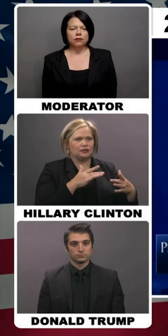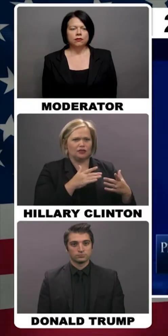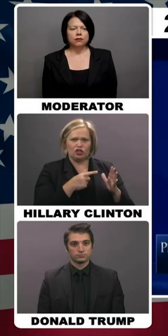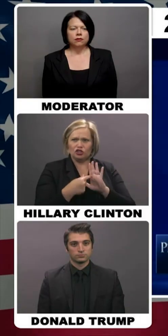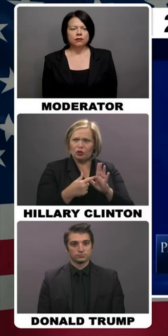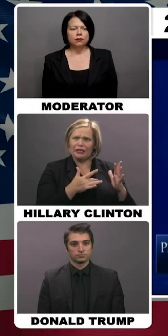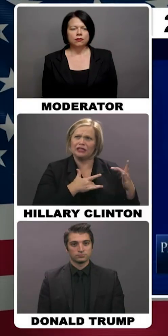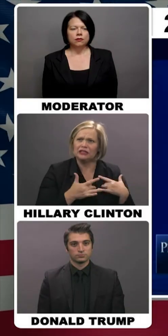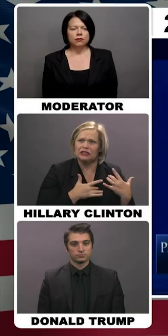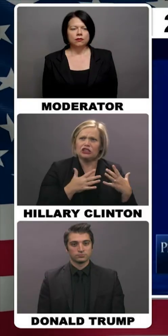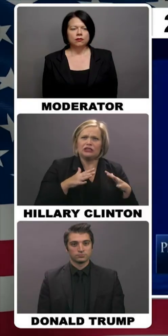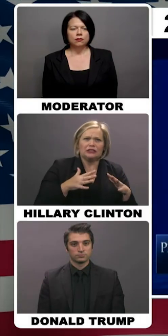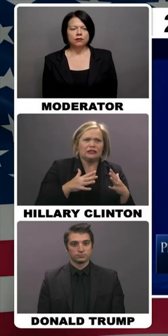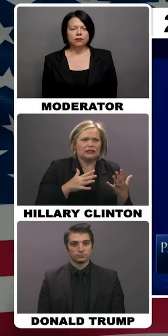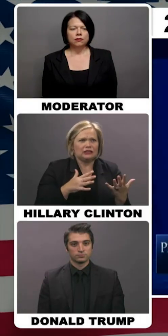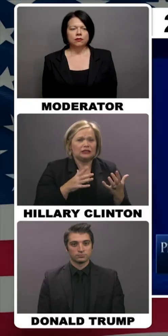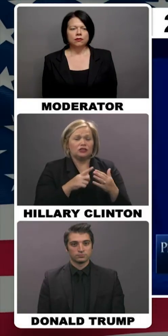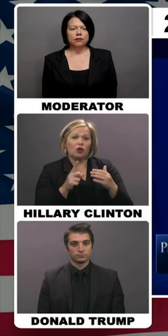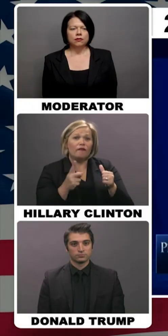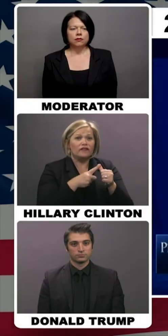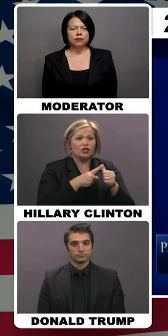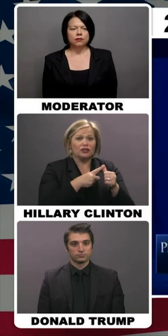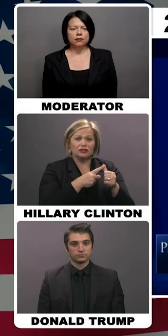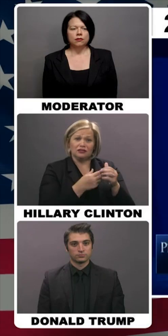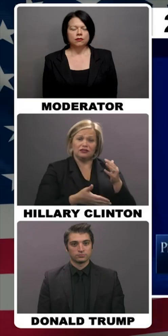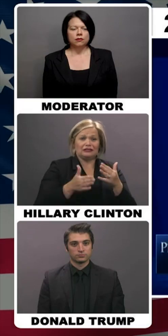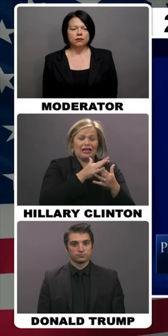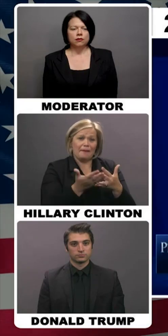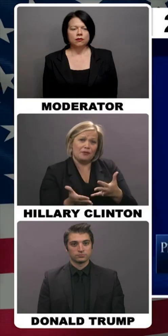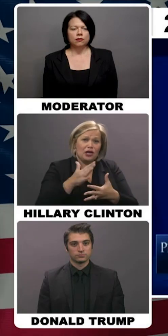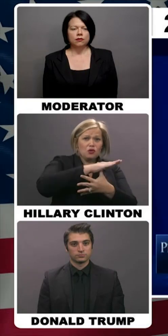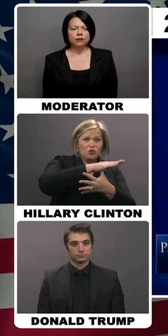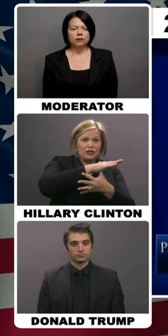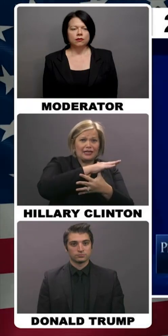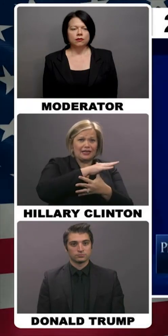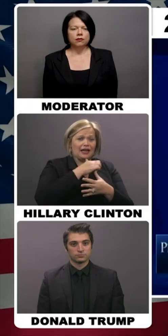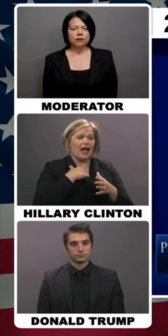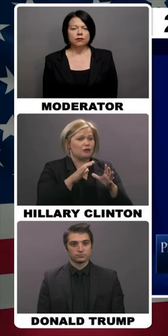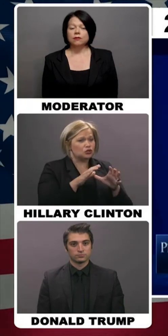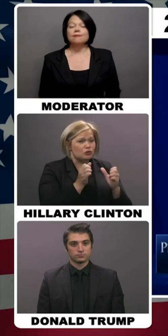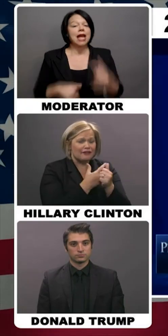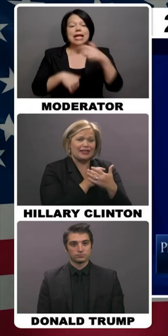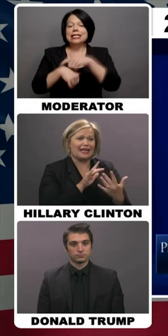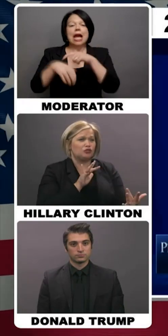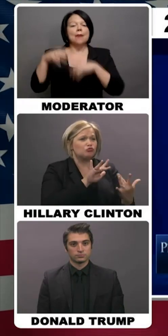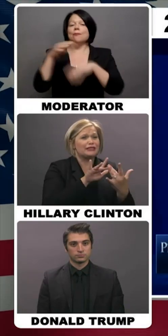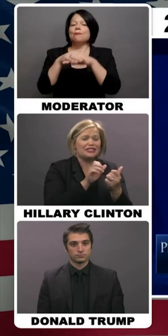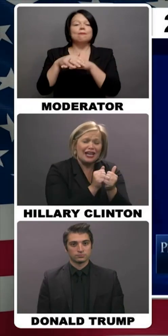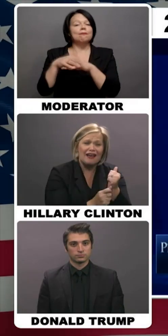So first and foremost, I will do everything I can to reach out to everybody, Democrats, republicans,